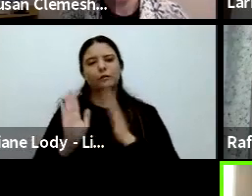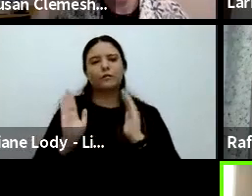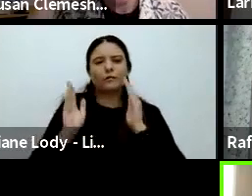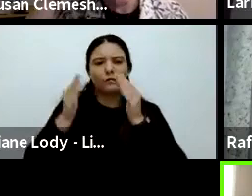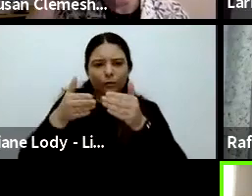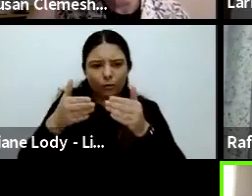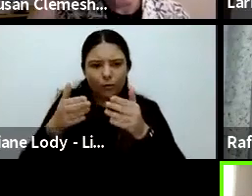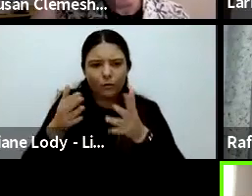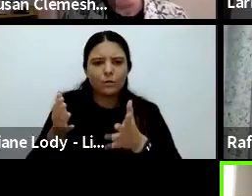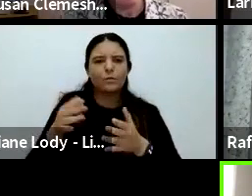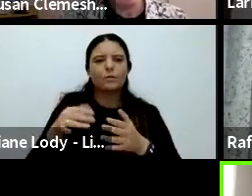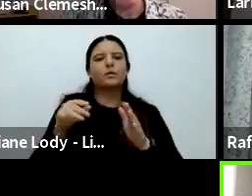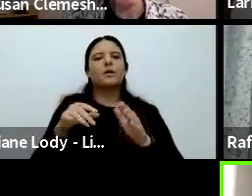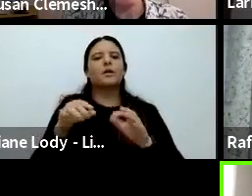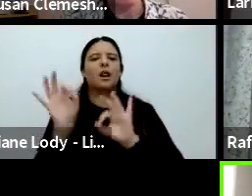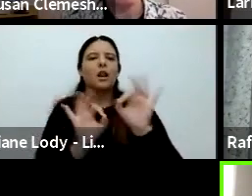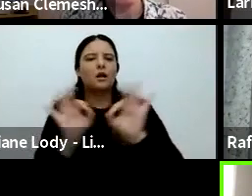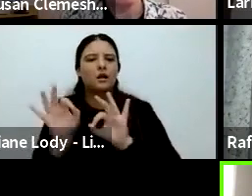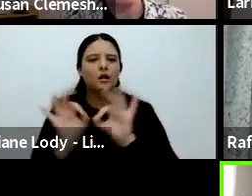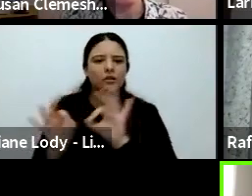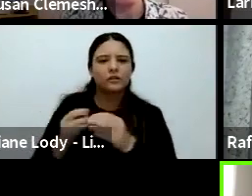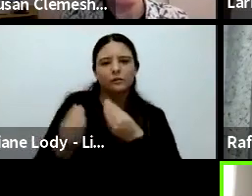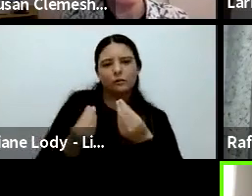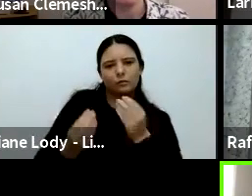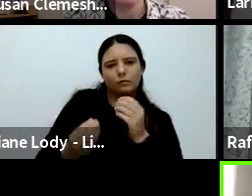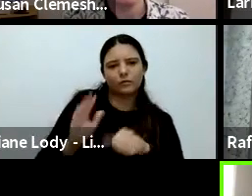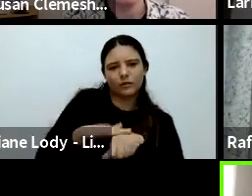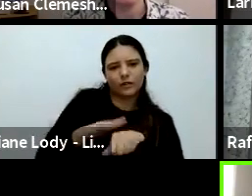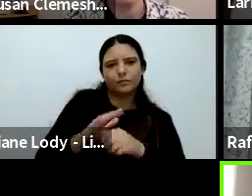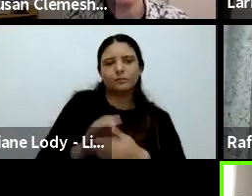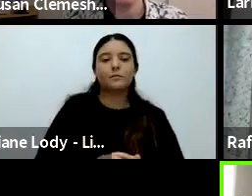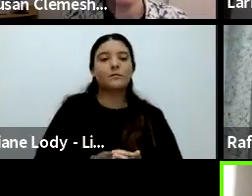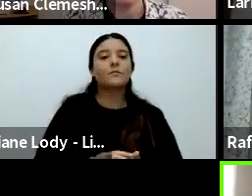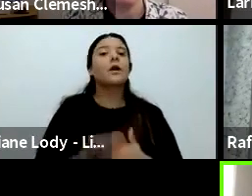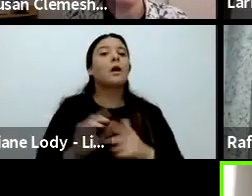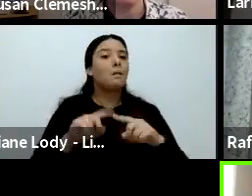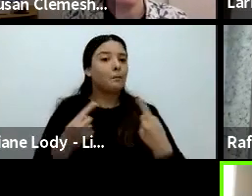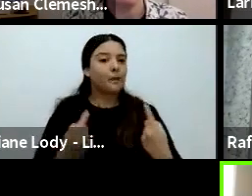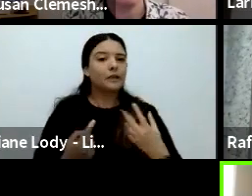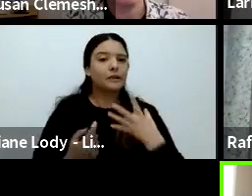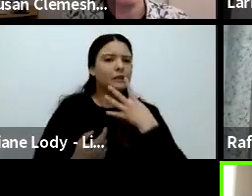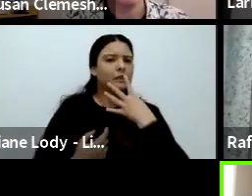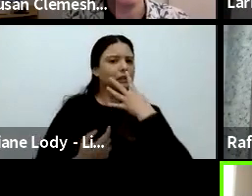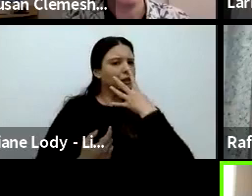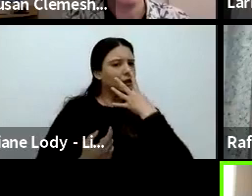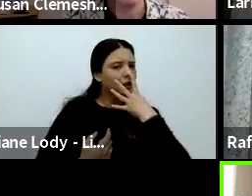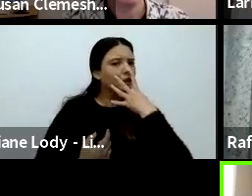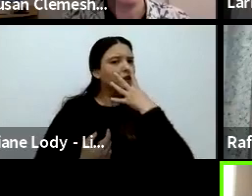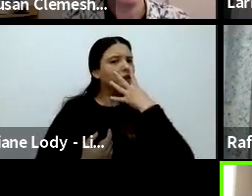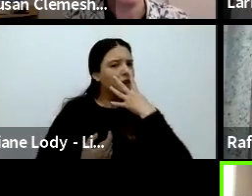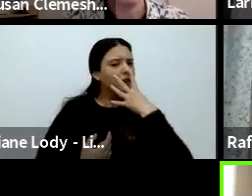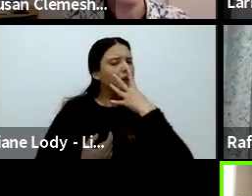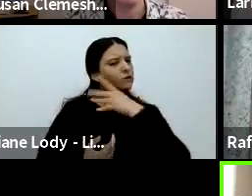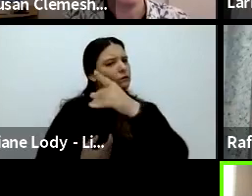history on organizational issues in the history of education so that was interesting, but what I'm. I'm, I'm just fascinated with your I'm, I'm just fascinated with you're using and focusing on